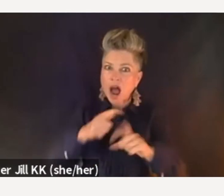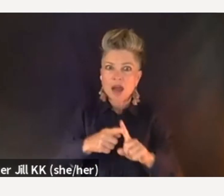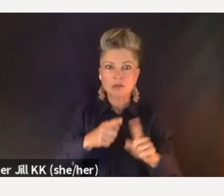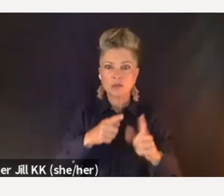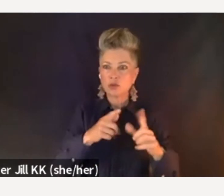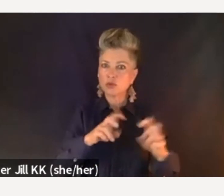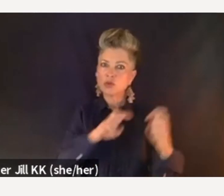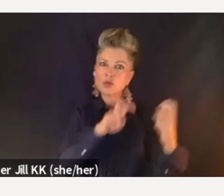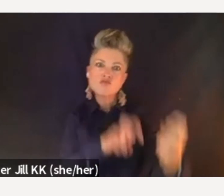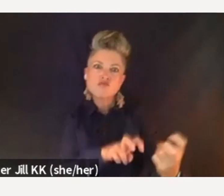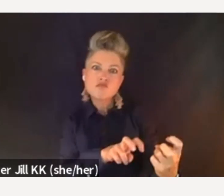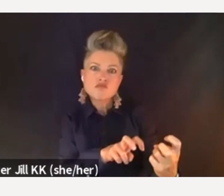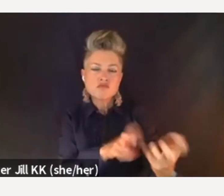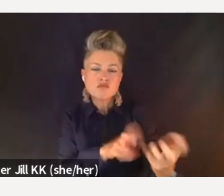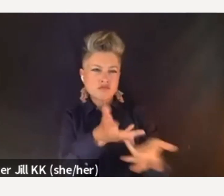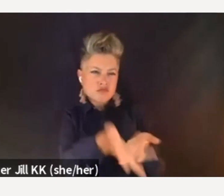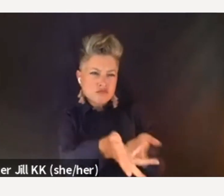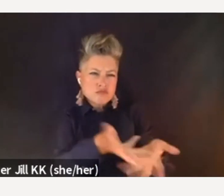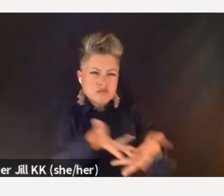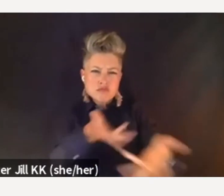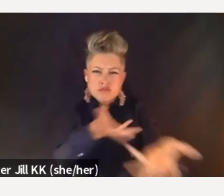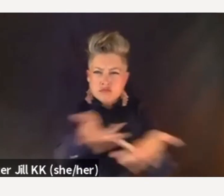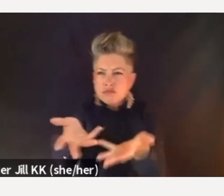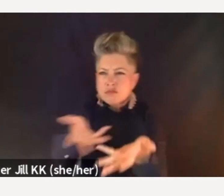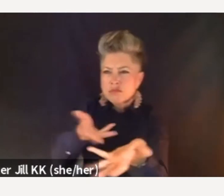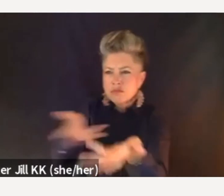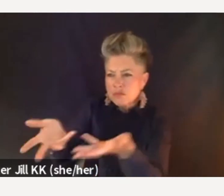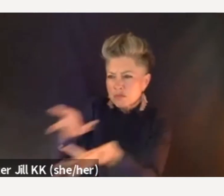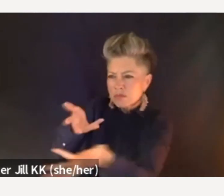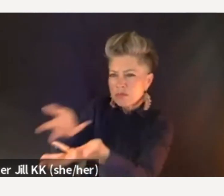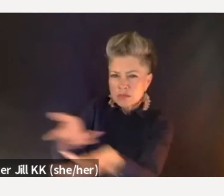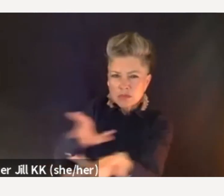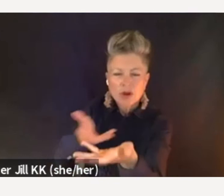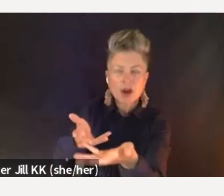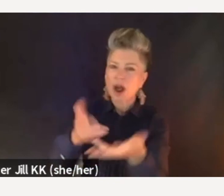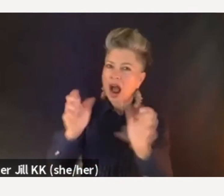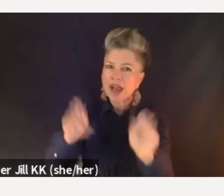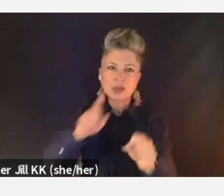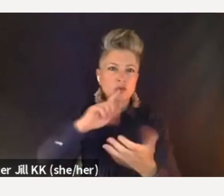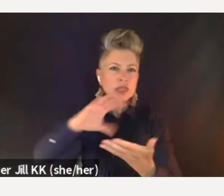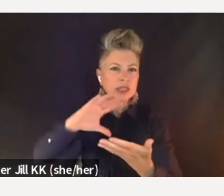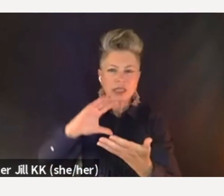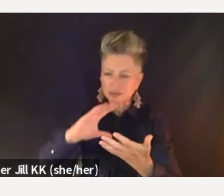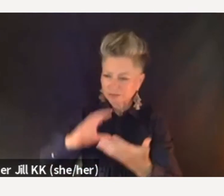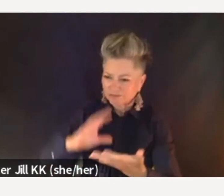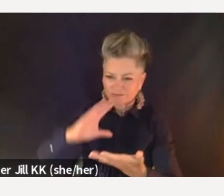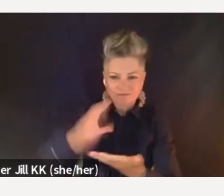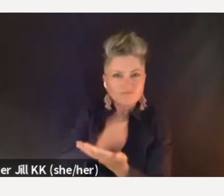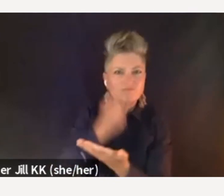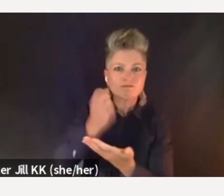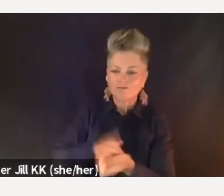it's a completely different story. I can really metabolize that and grieve and heal, and it's